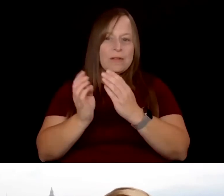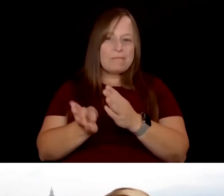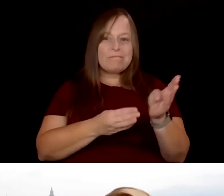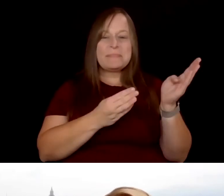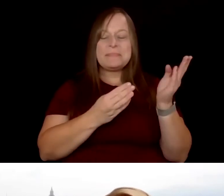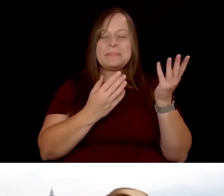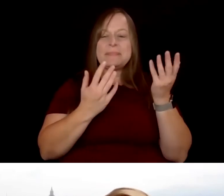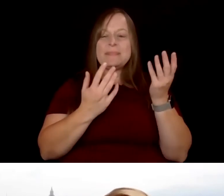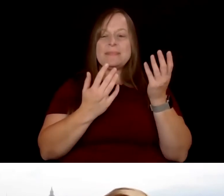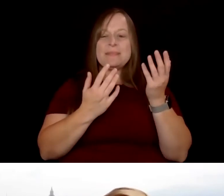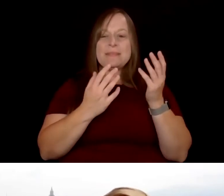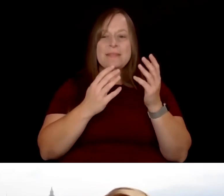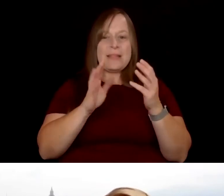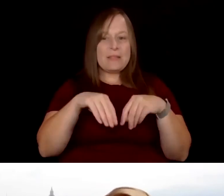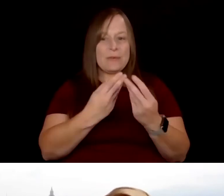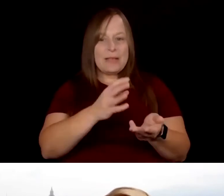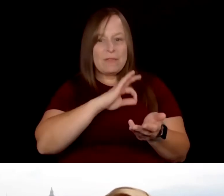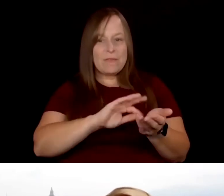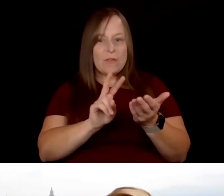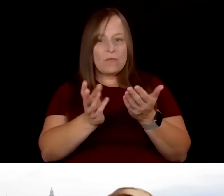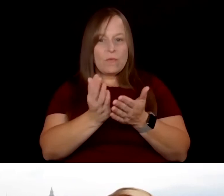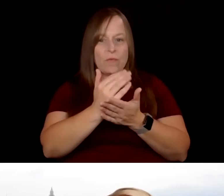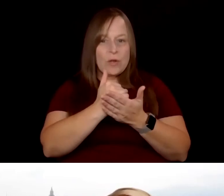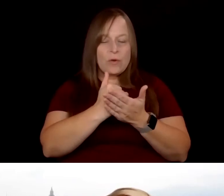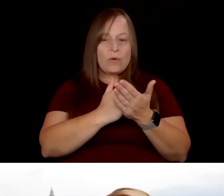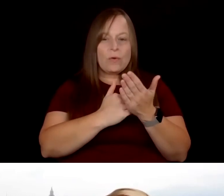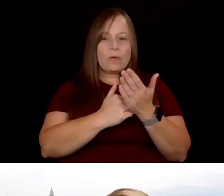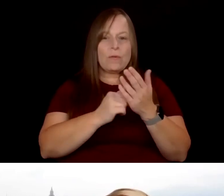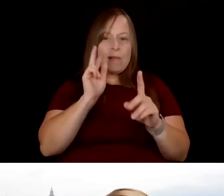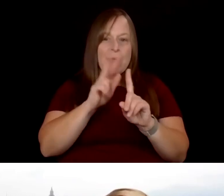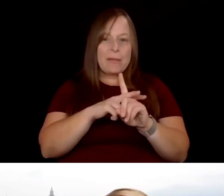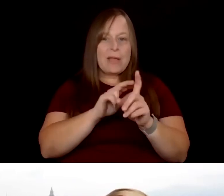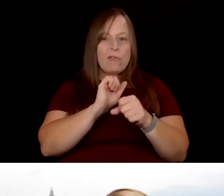that are doing the benefits work, the application work.